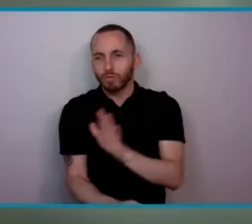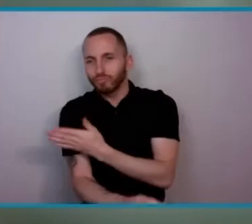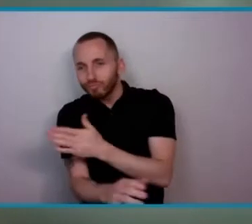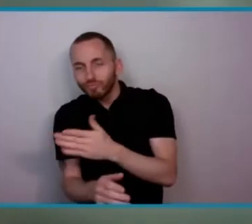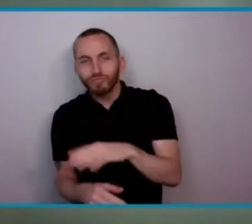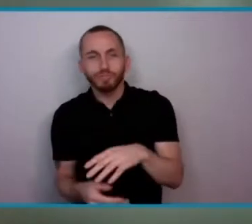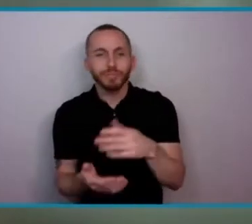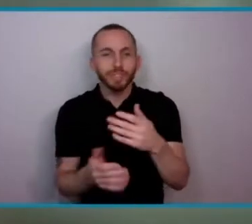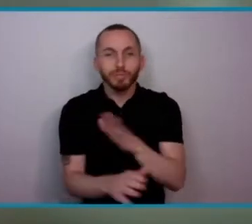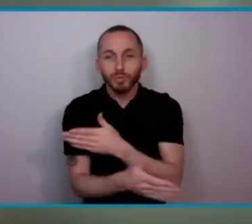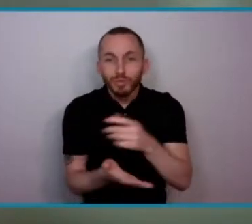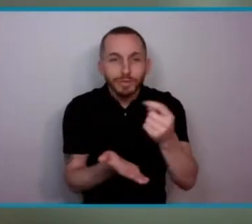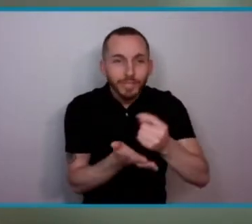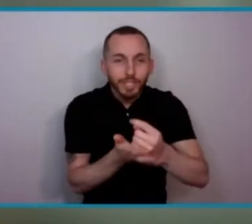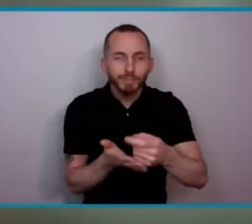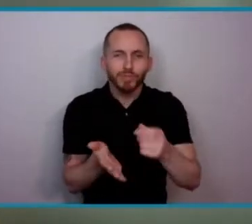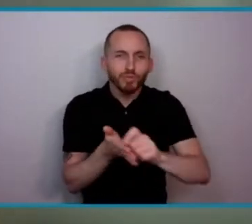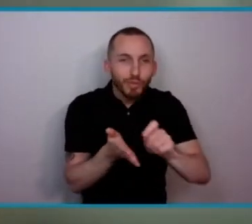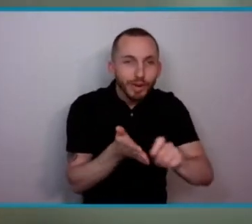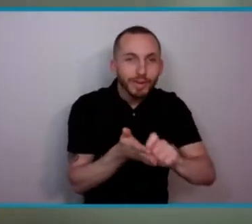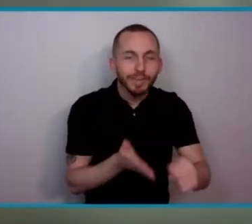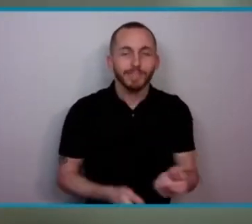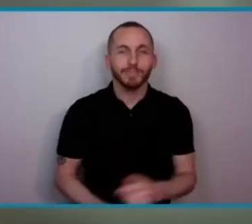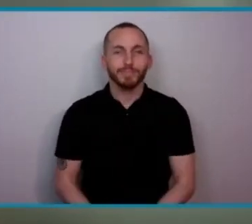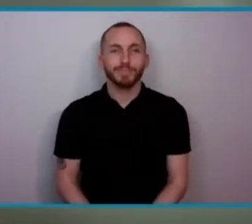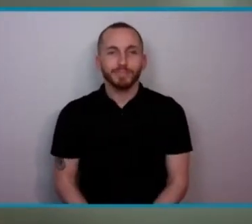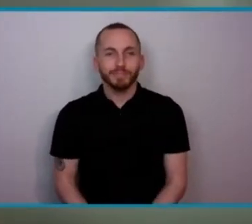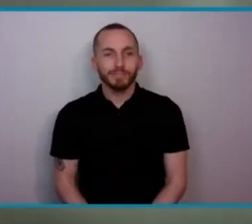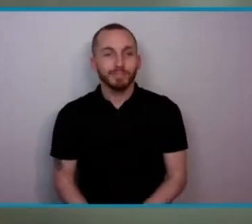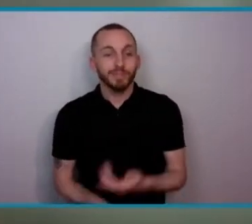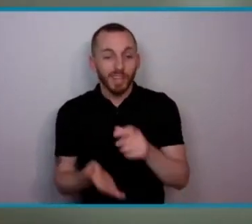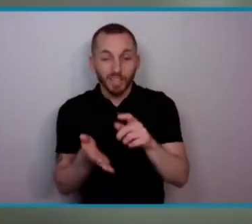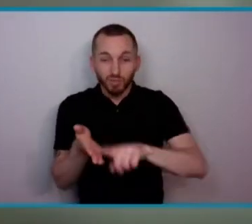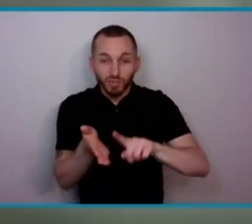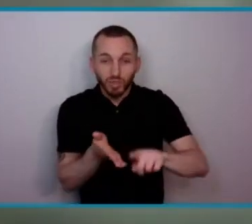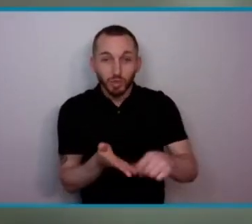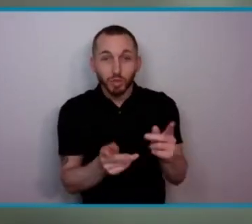These frameworks guide research proposals toward the clinical needs of military-connected